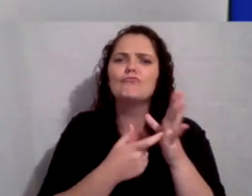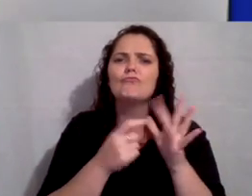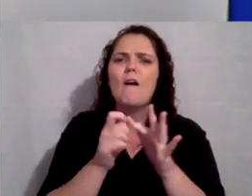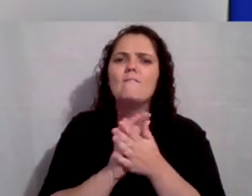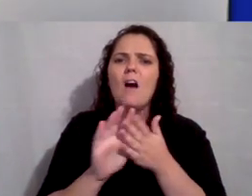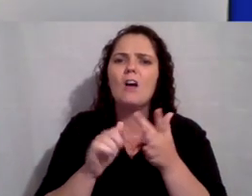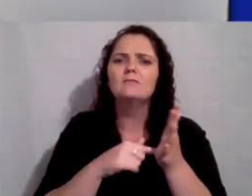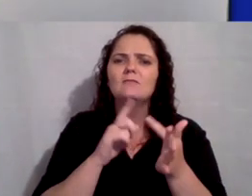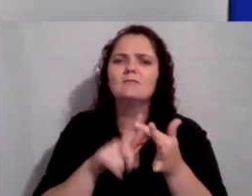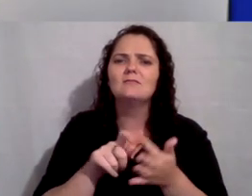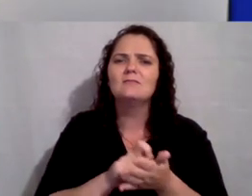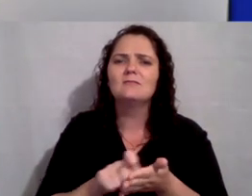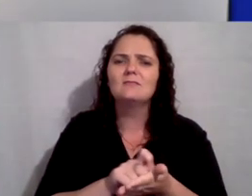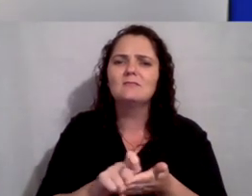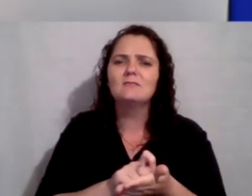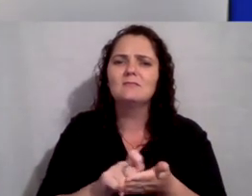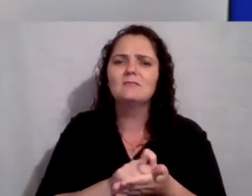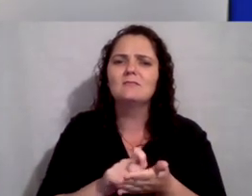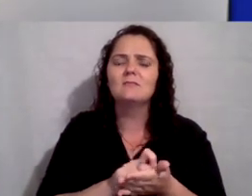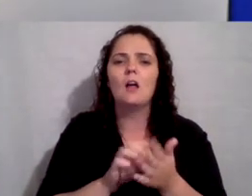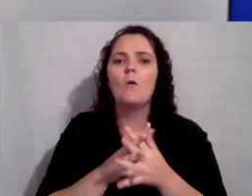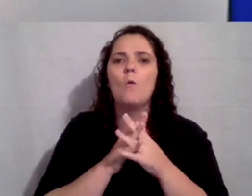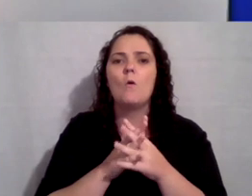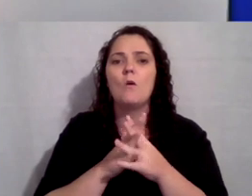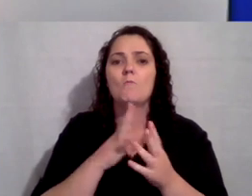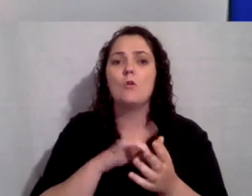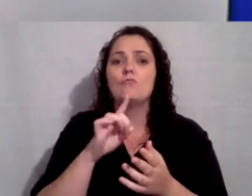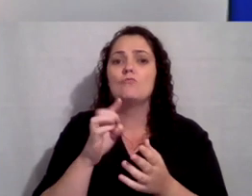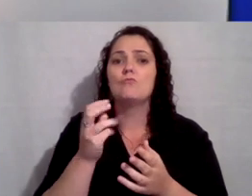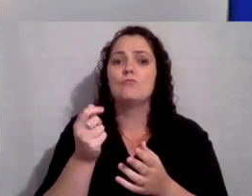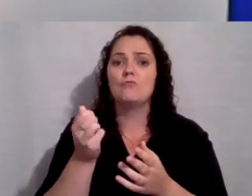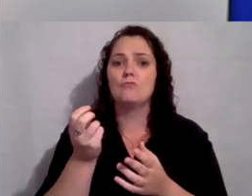quite useful because what you do is you sort of knead it like that in your hand